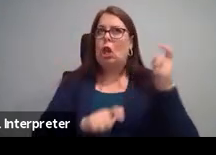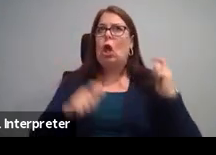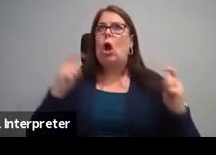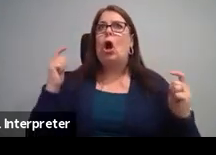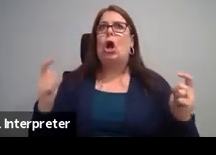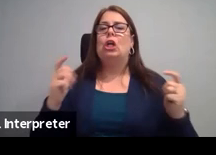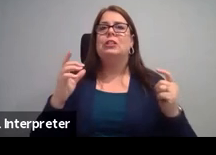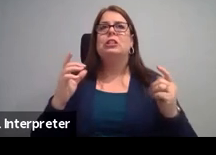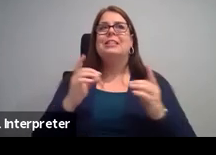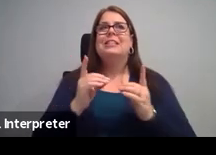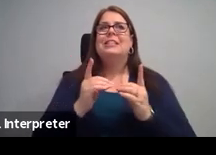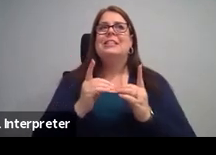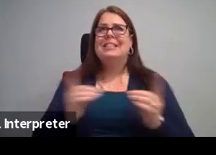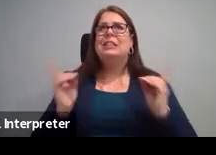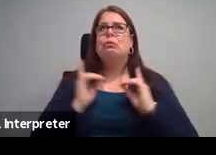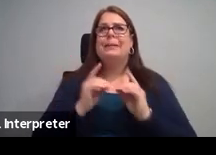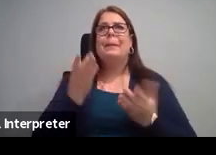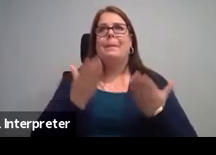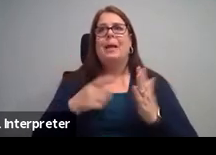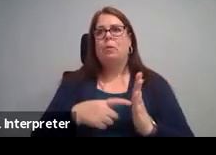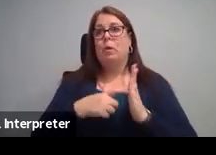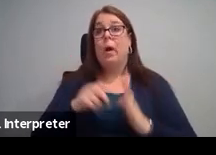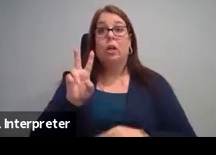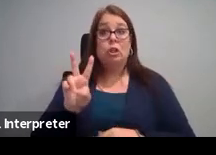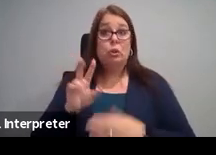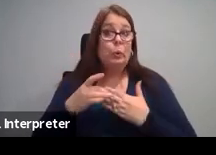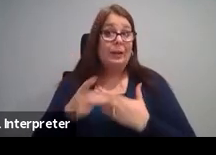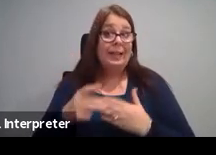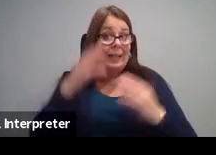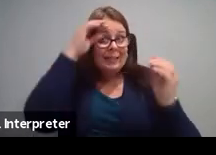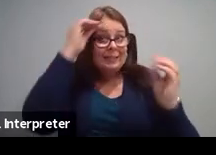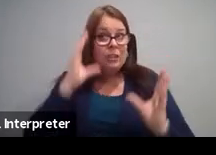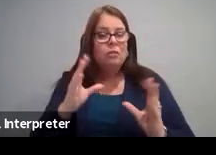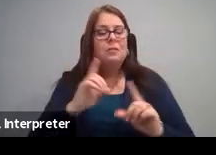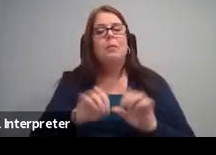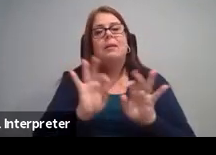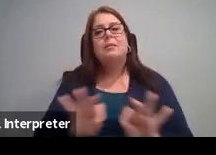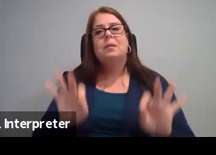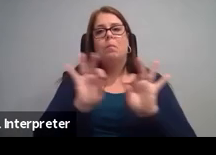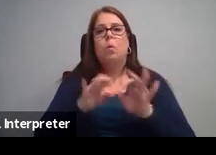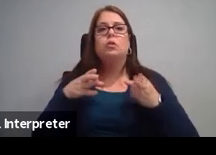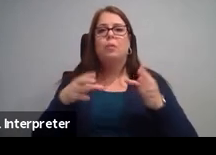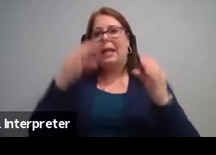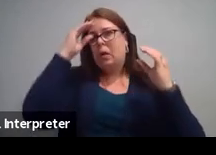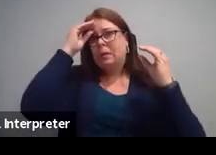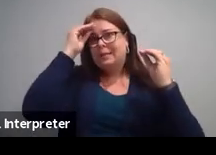Laurie Arnold: But really making sure you have that opportunity for different teachers to have input and again around the state. We're seeing